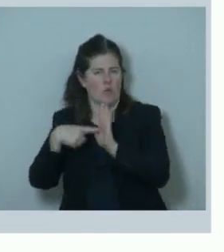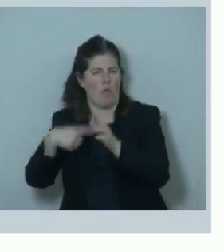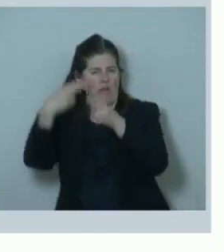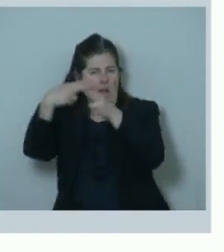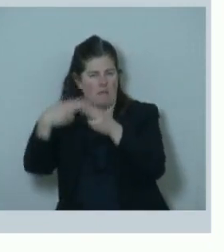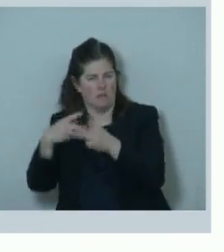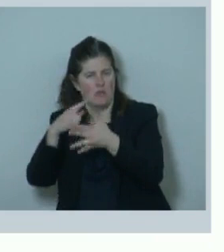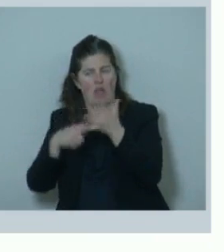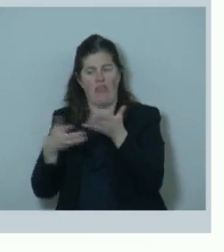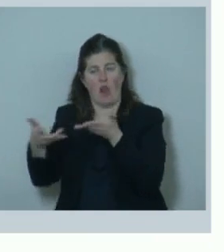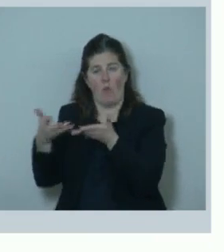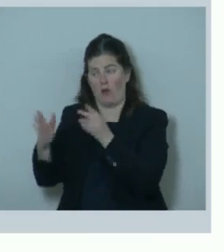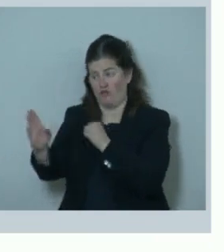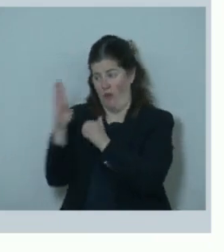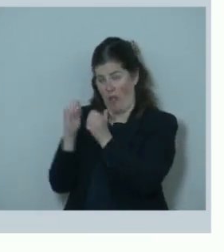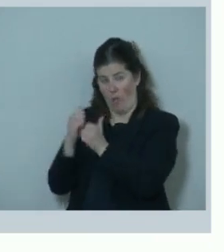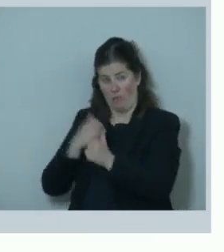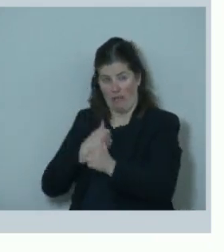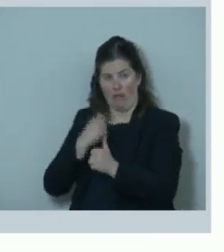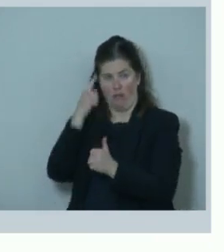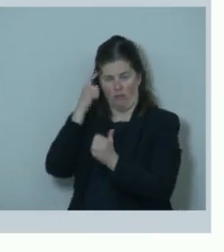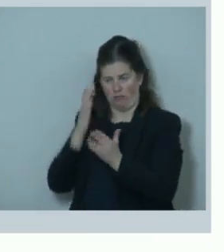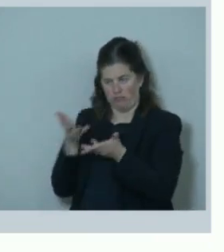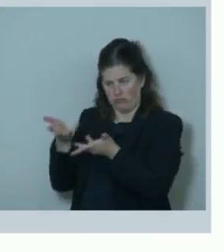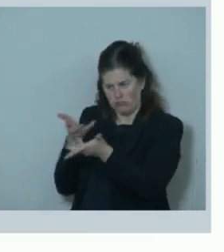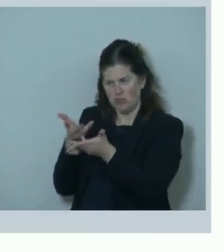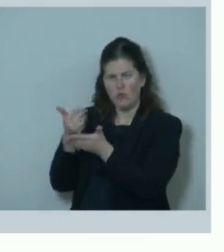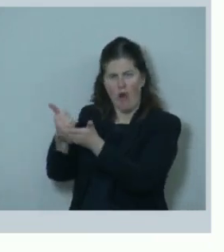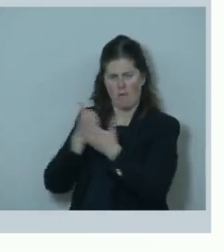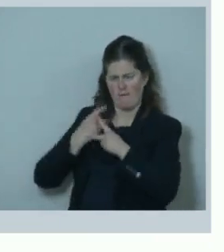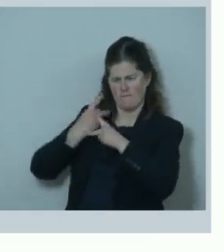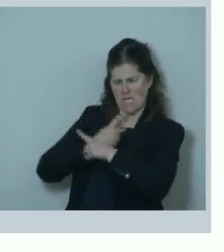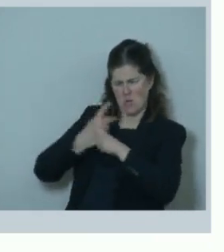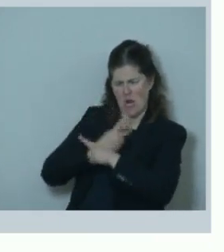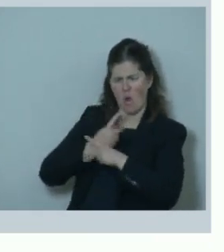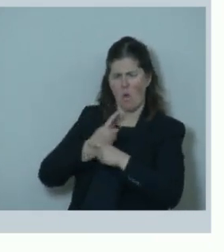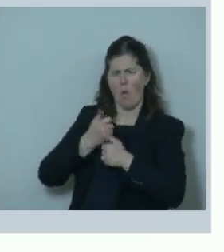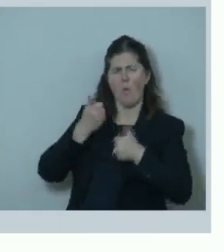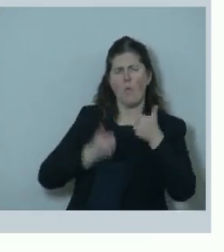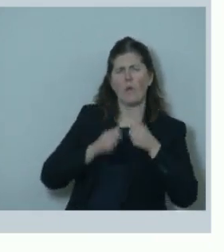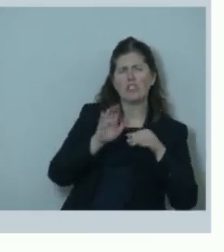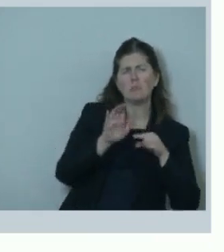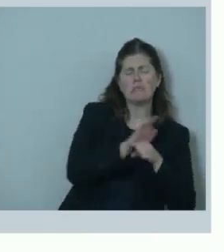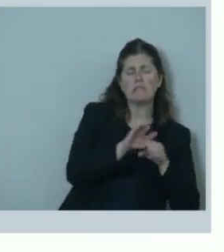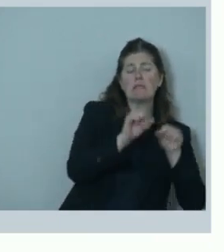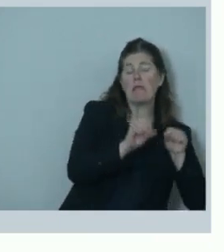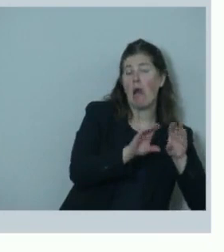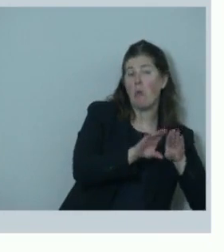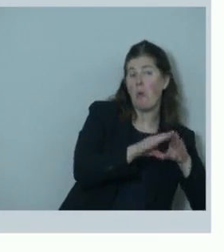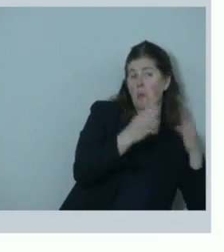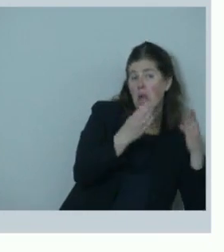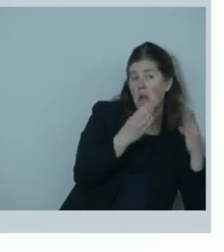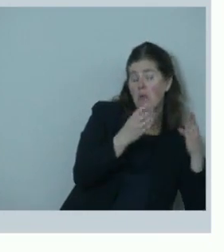TWO, I WILL HAVE AN ECONOMIC RECOVERY COUNCIL I WILL SHOW YOU IN A MINUTE.